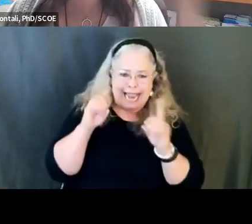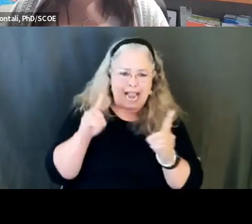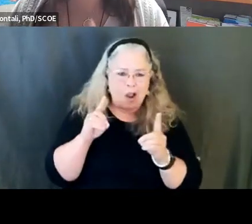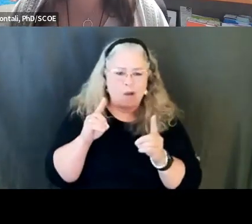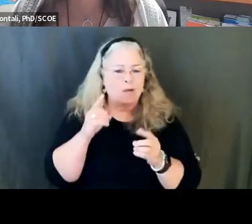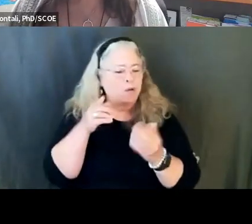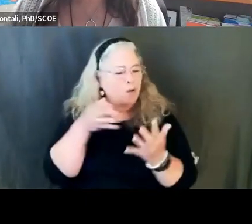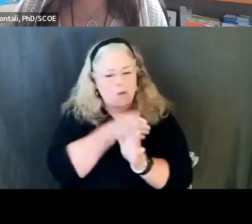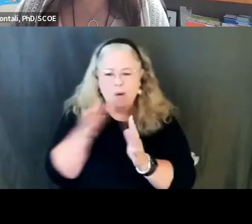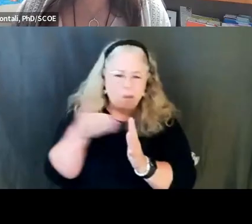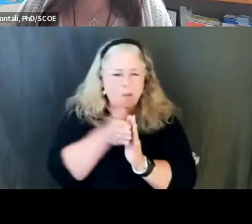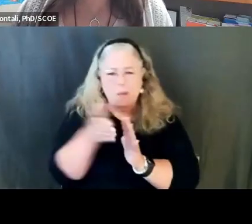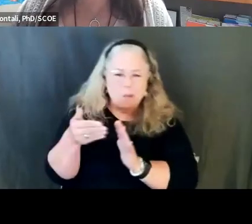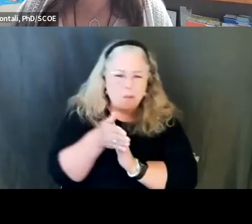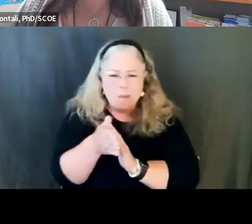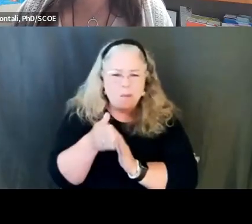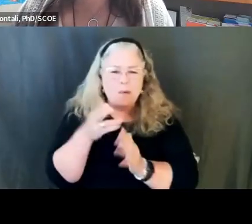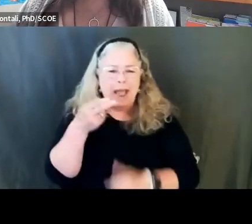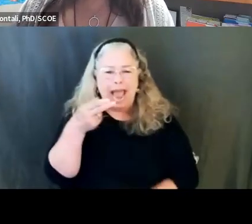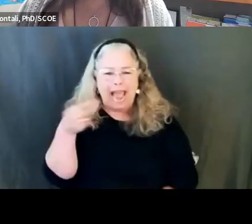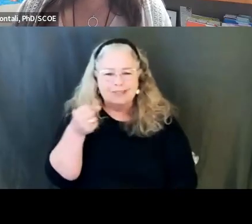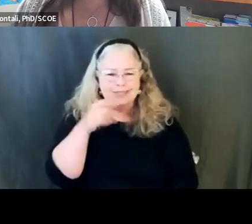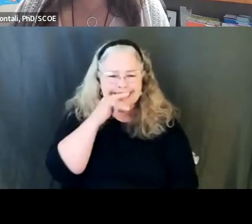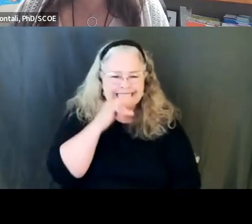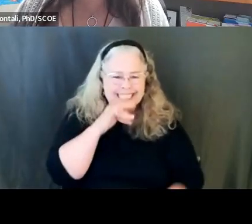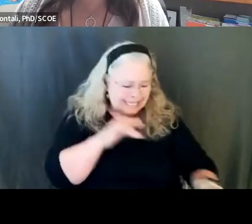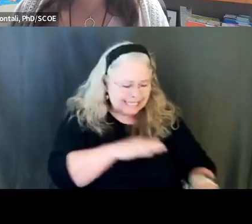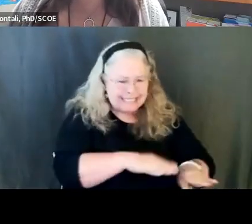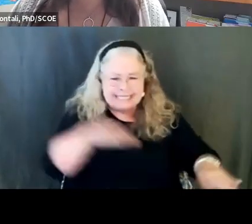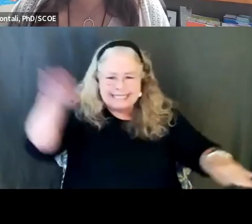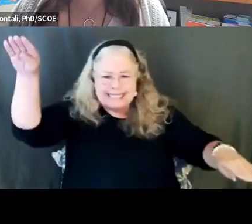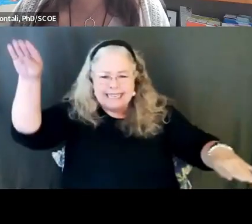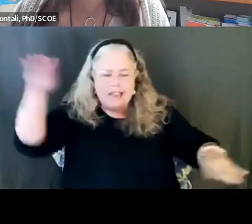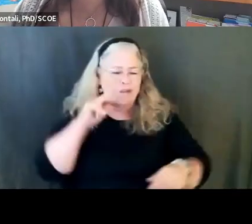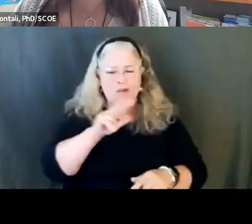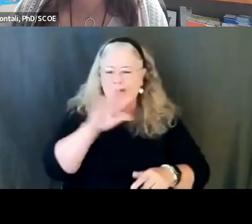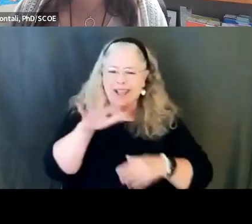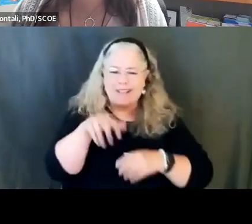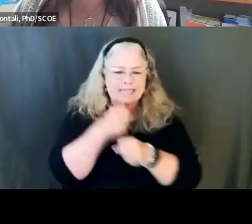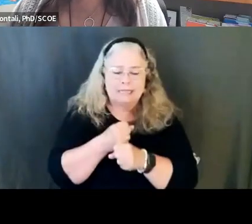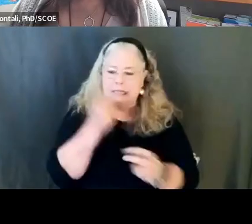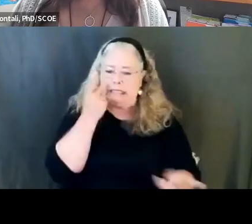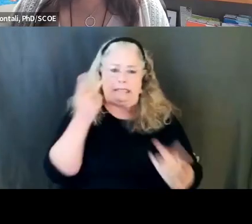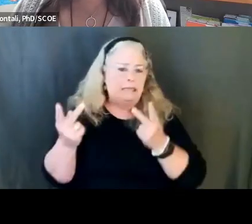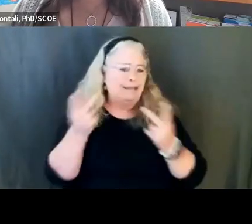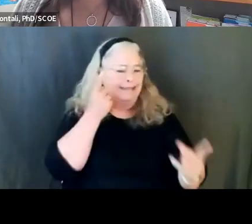the way through you know high school kids for 35 years I've I've just seen where we really